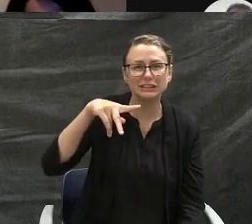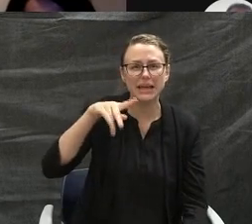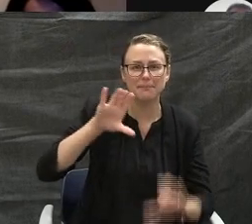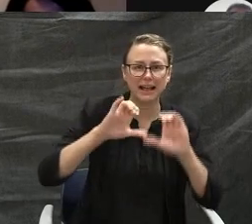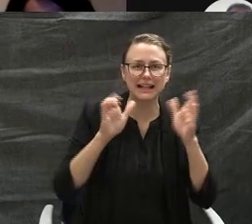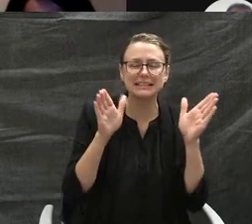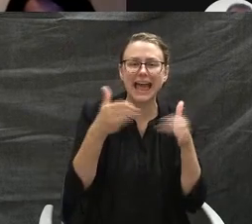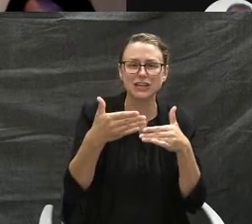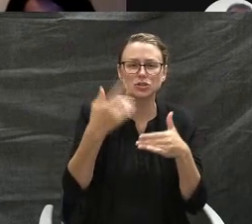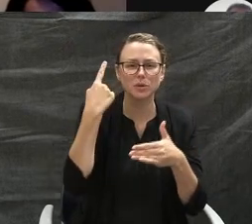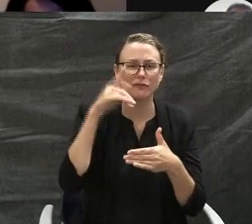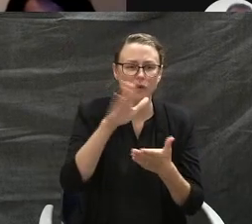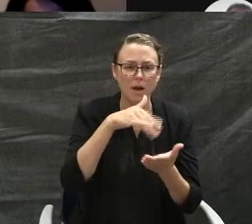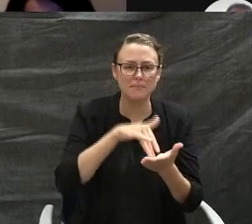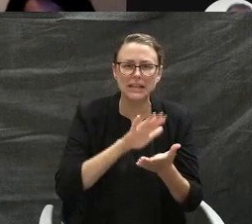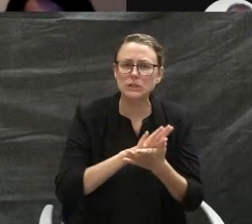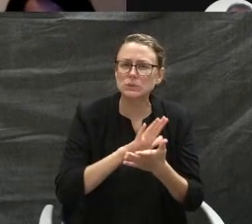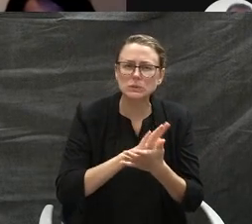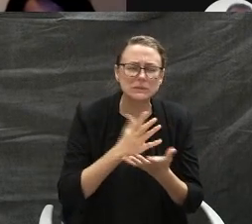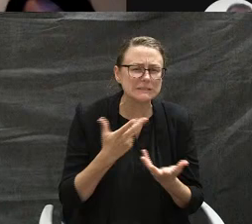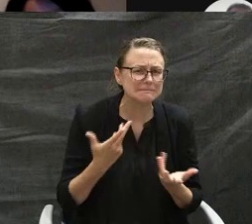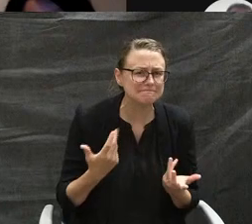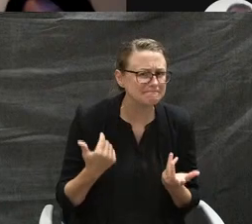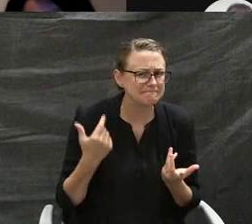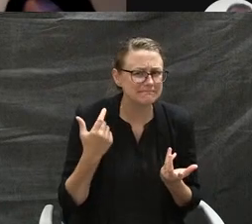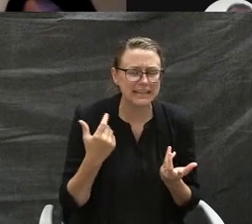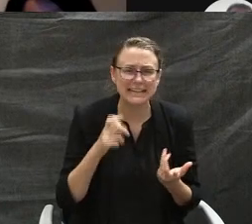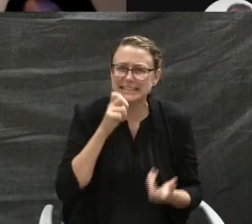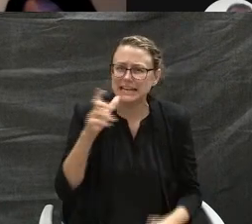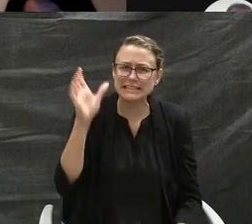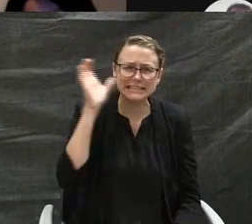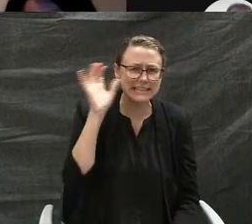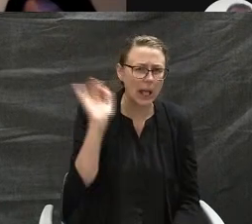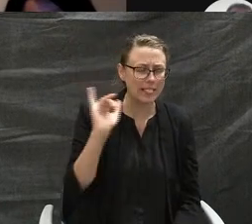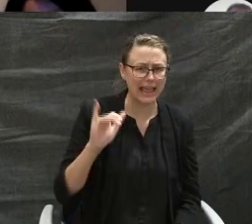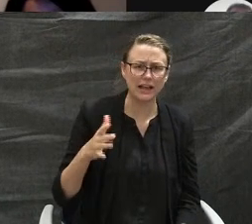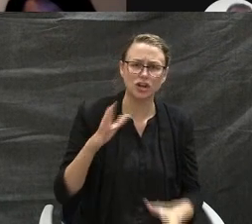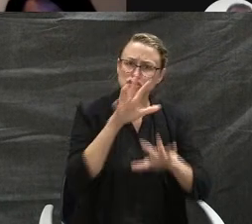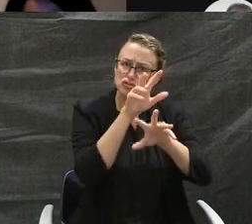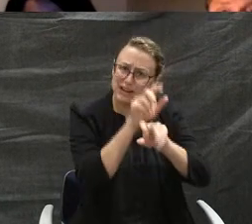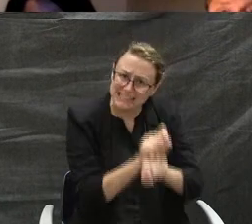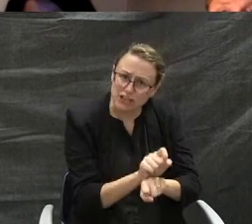what that looks like? 'cause it didn't sound like the traditional flipped classroom that I was used to an that ties